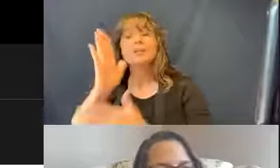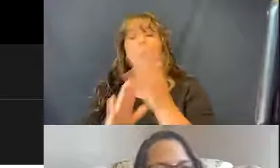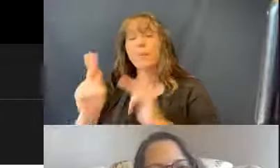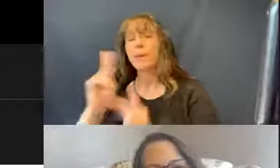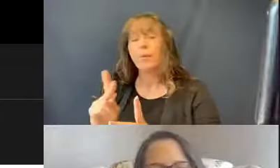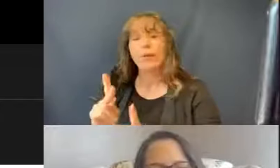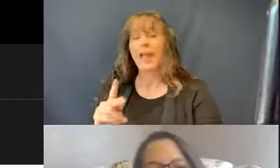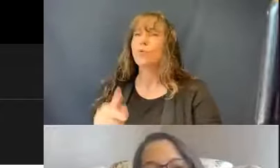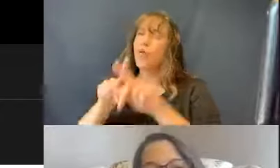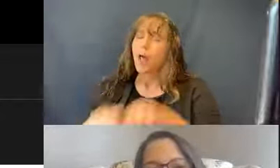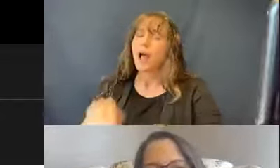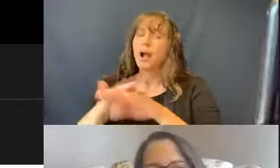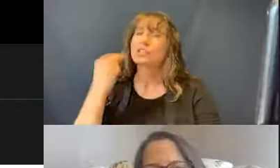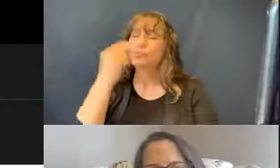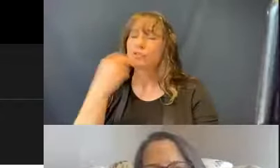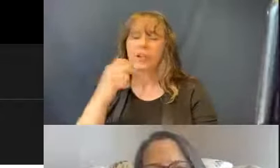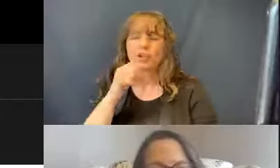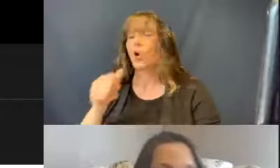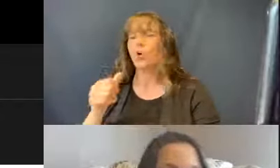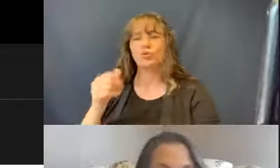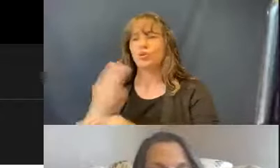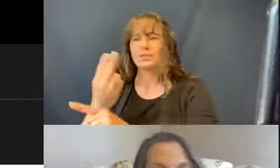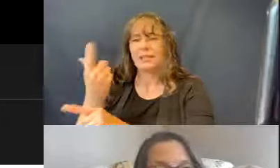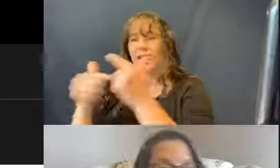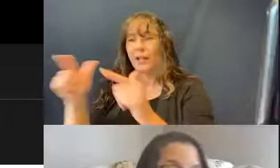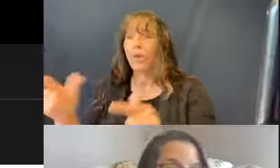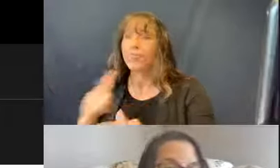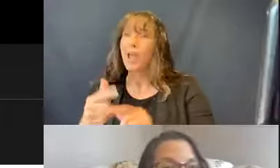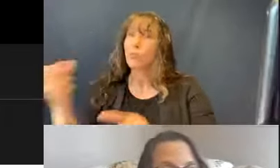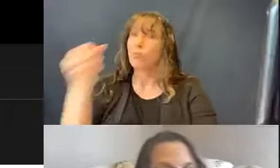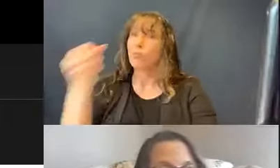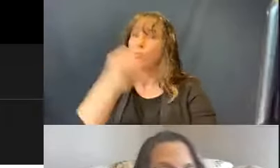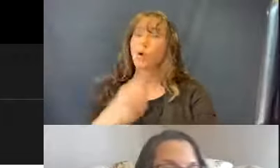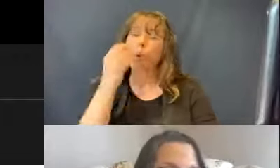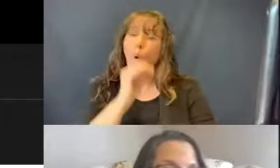will actually employ an oral interpreter who basically just mouths what the person around